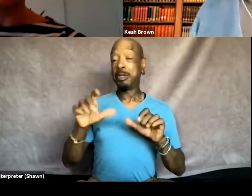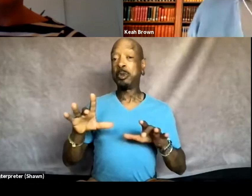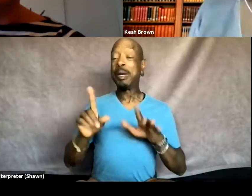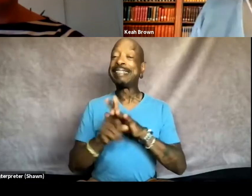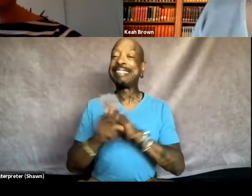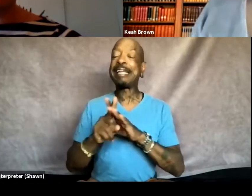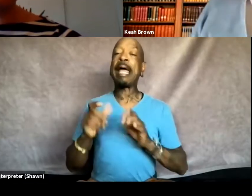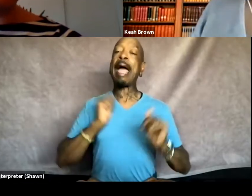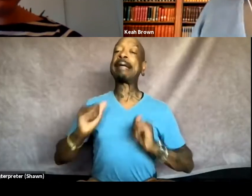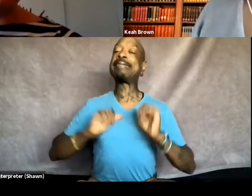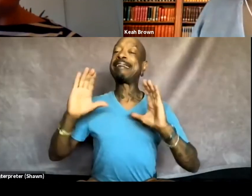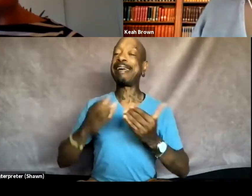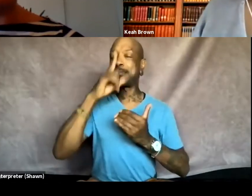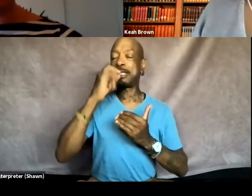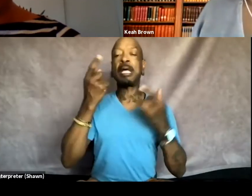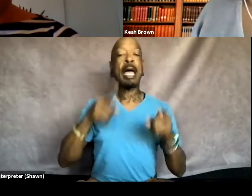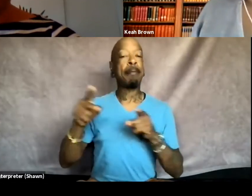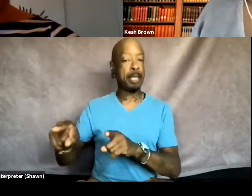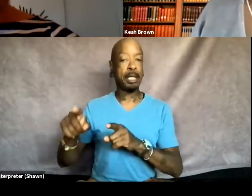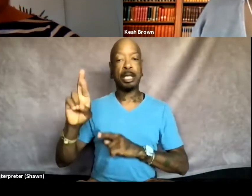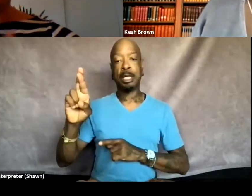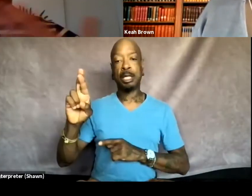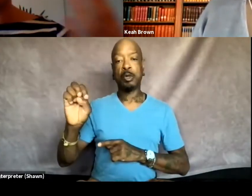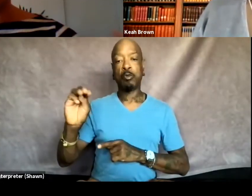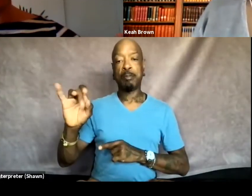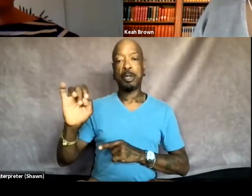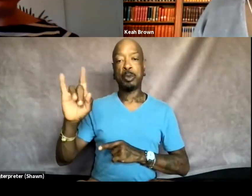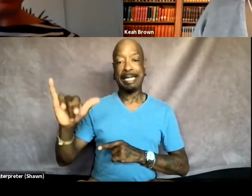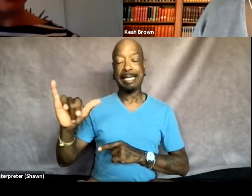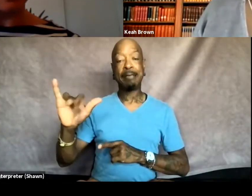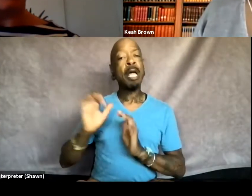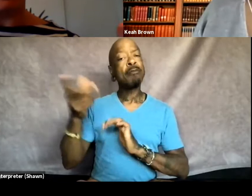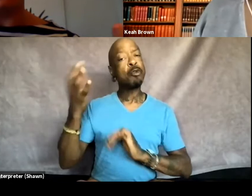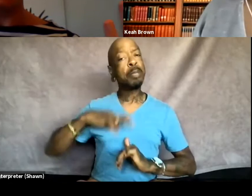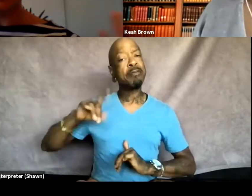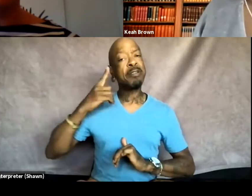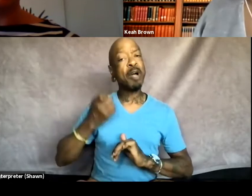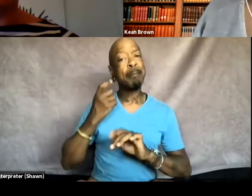Nicole Redding (she/her): And how have you benefited from this pandemic related access